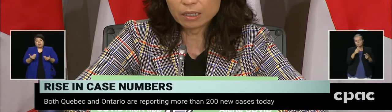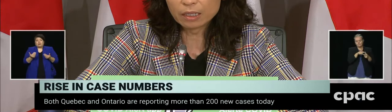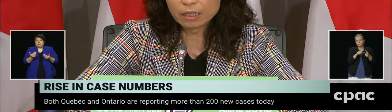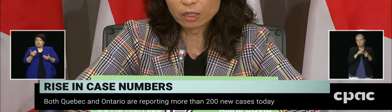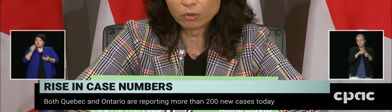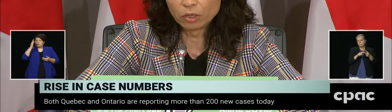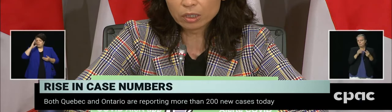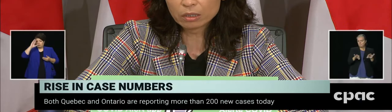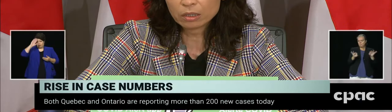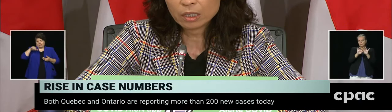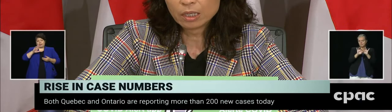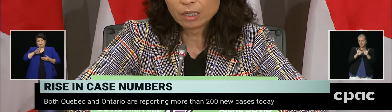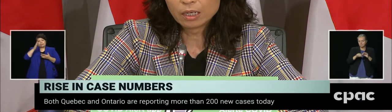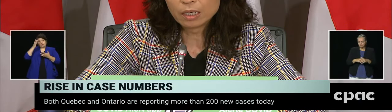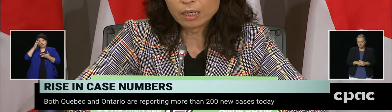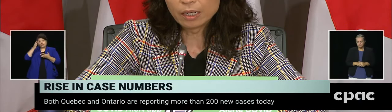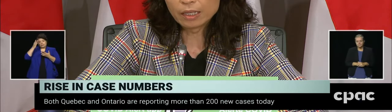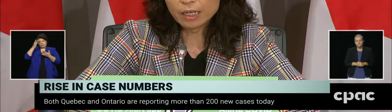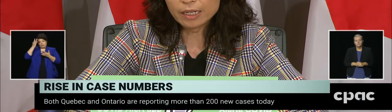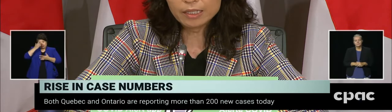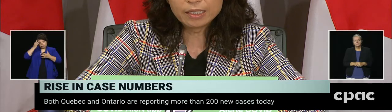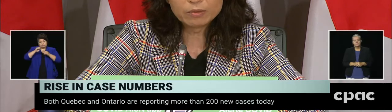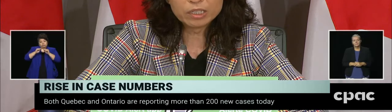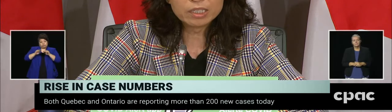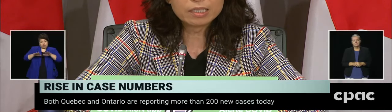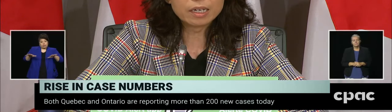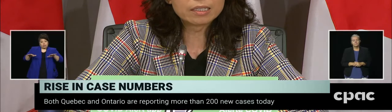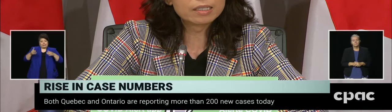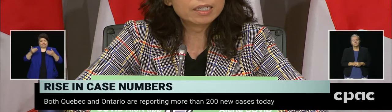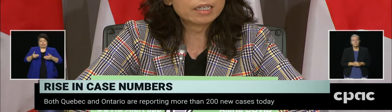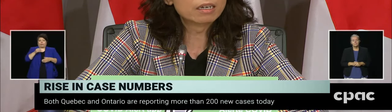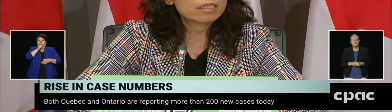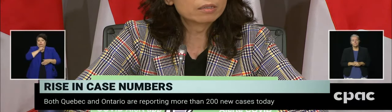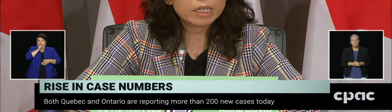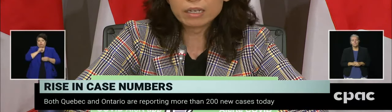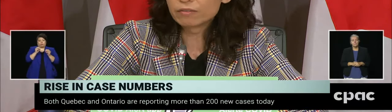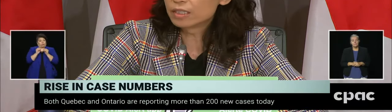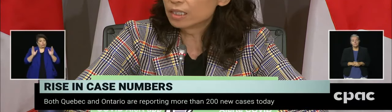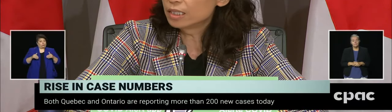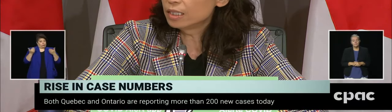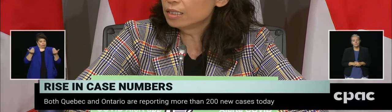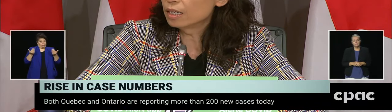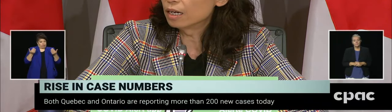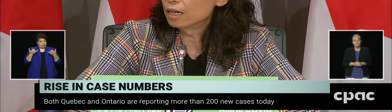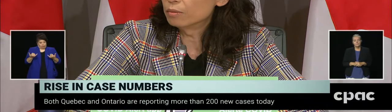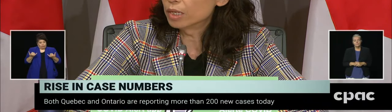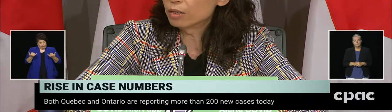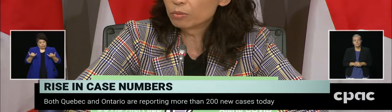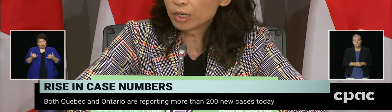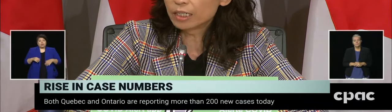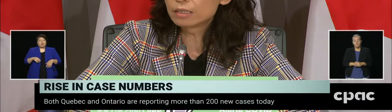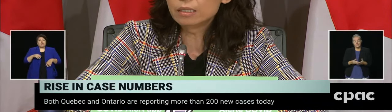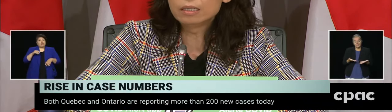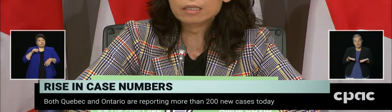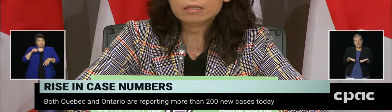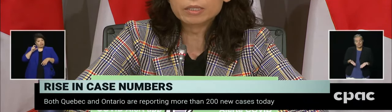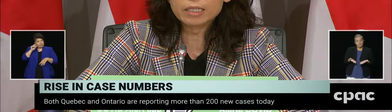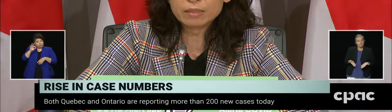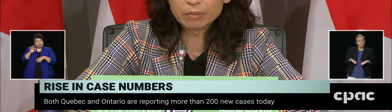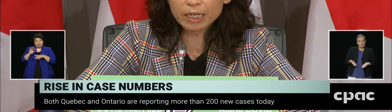SO I THINK RIGHT NOW WE KNOW THE EPIDEMIOLOGY INVOLVED A YOUNGER COHORT.